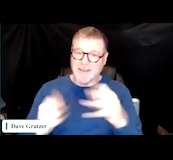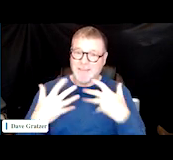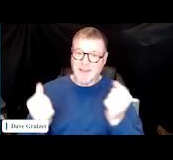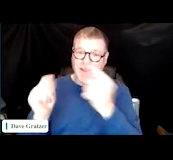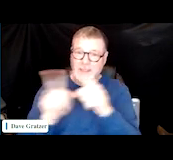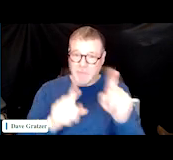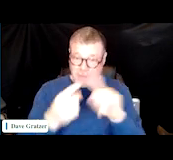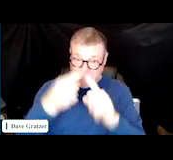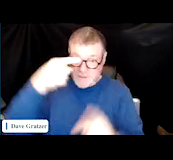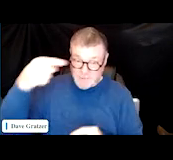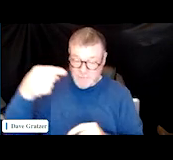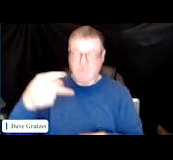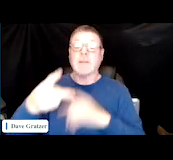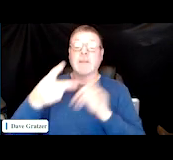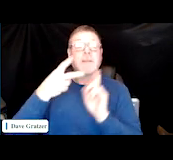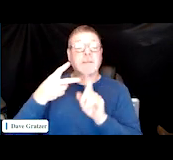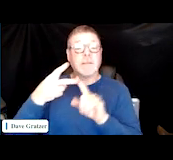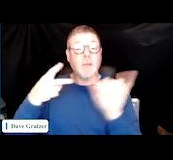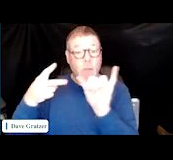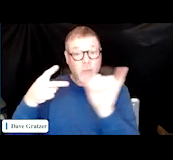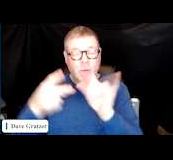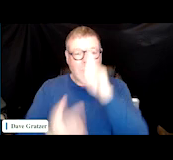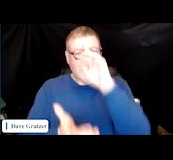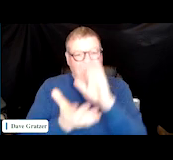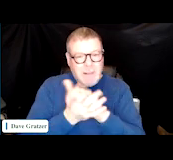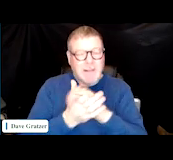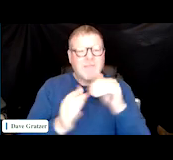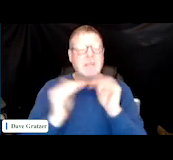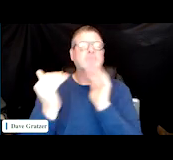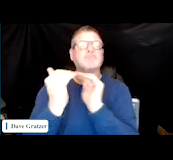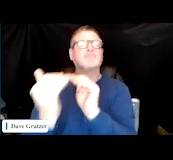Also the belief in the mutually beneficial relationship